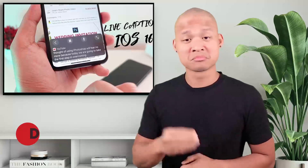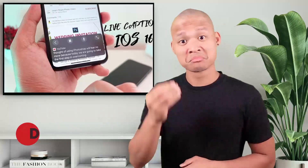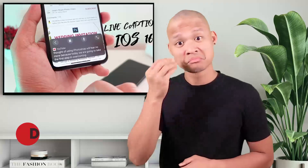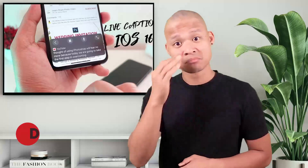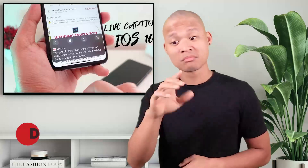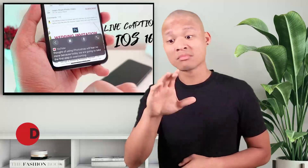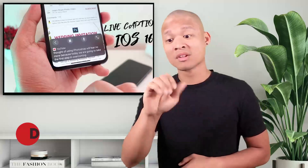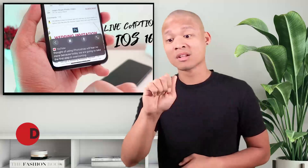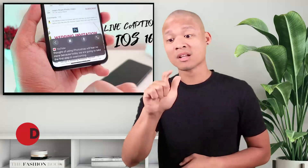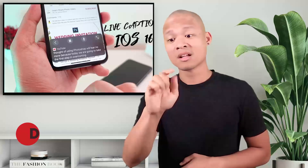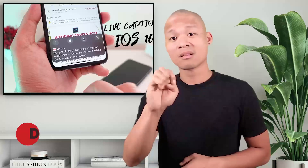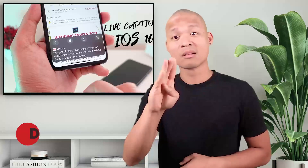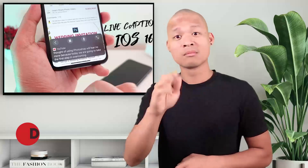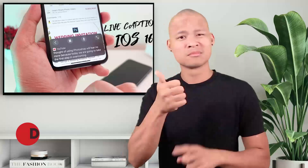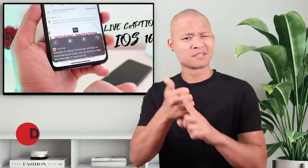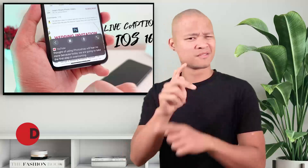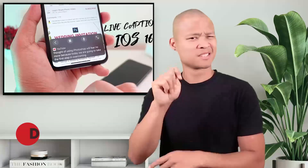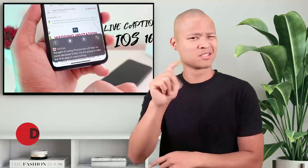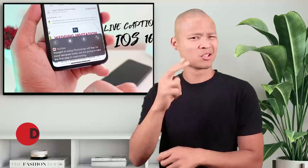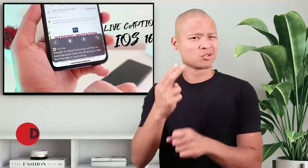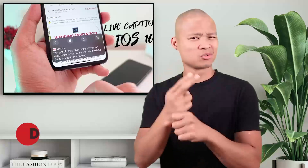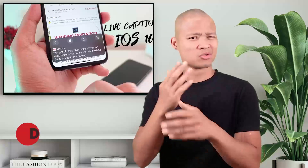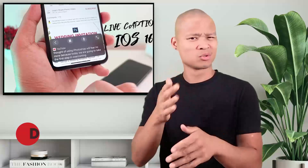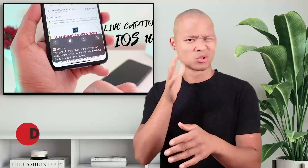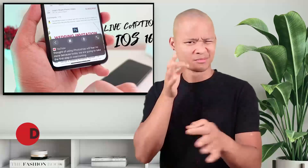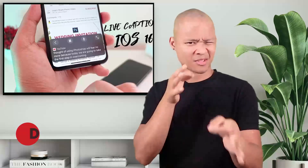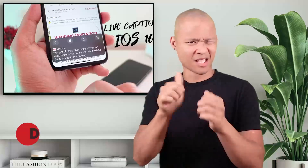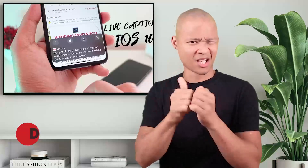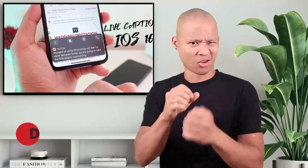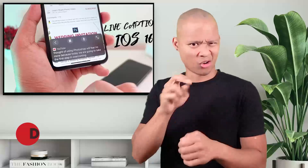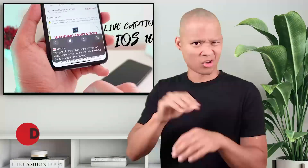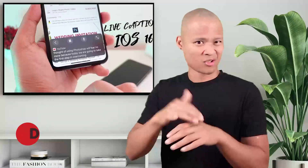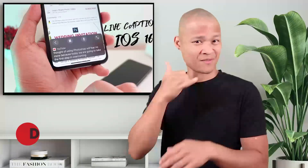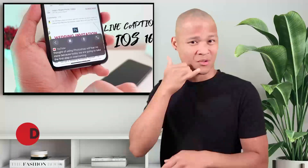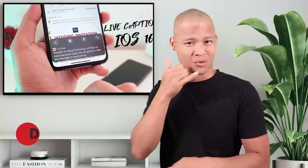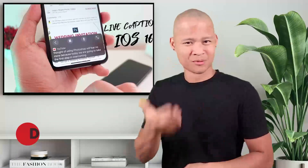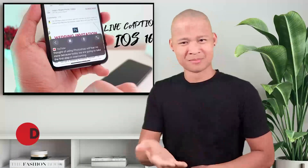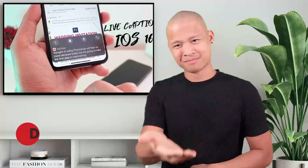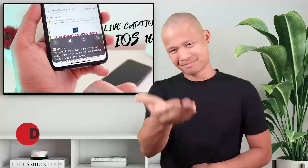Caleb, a TikTok user, shows us how to turn this feature on!